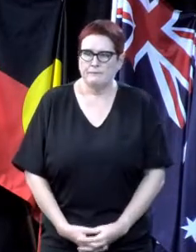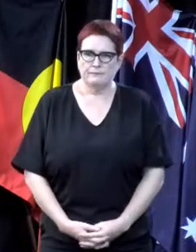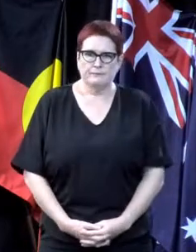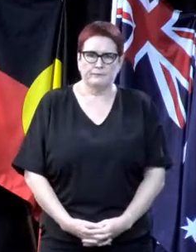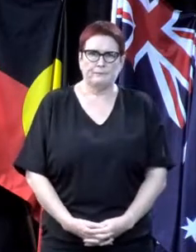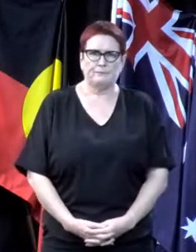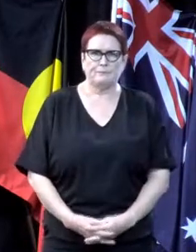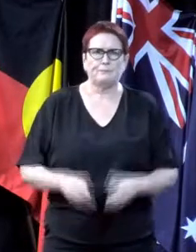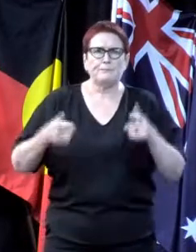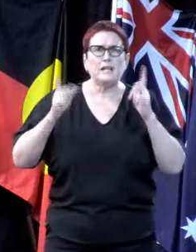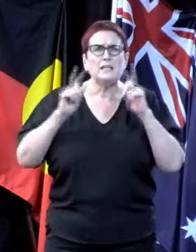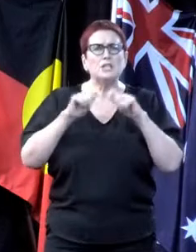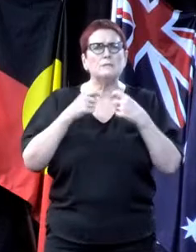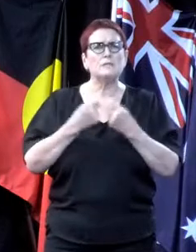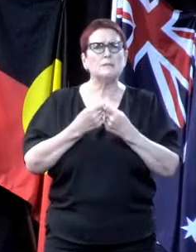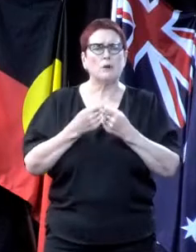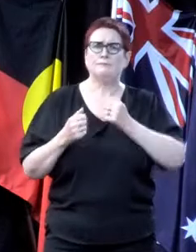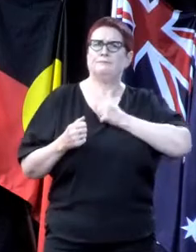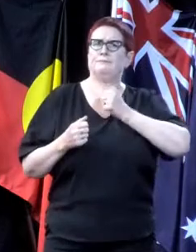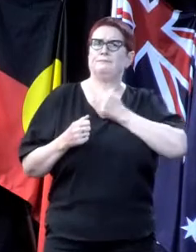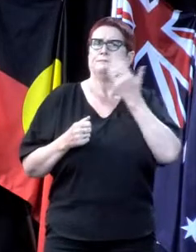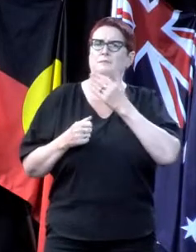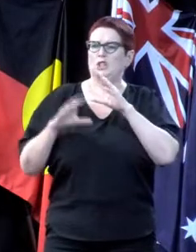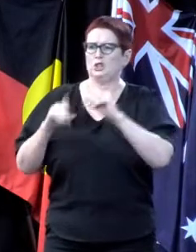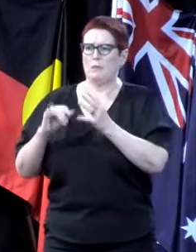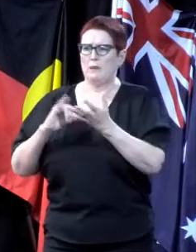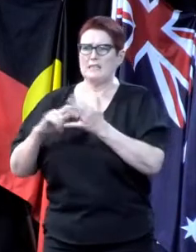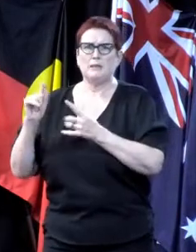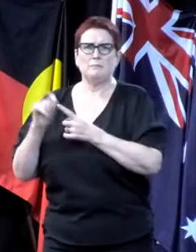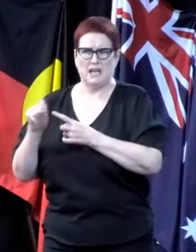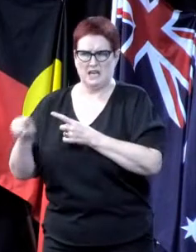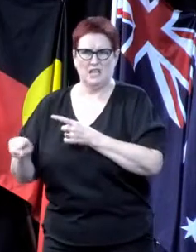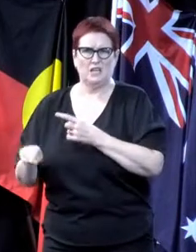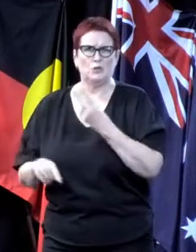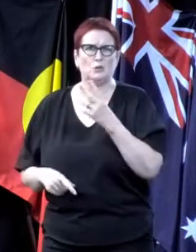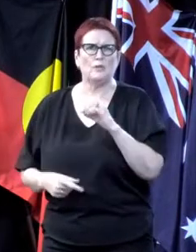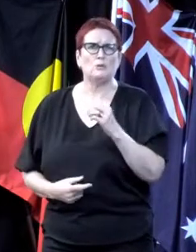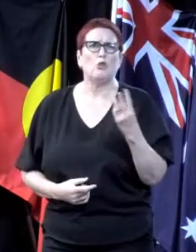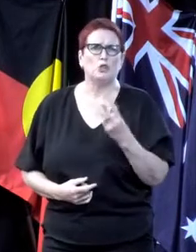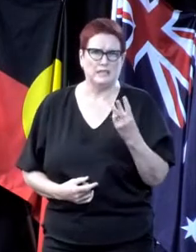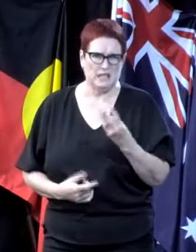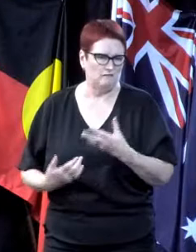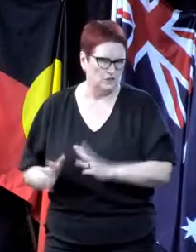The leadership team - so, Bowen State High School stopped using an SEP classroom at the end of 2013 school year.